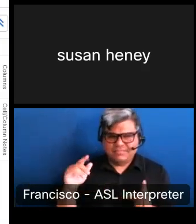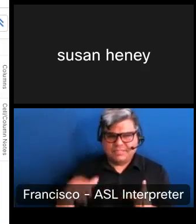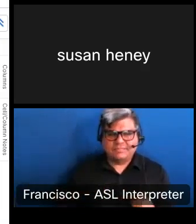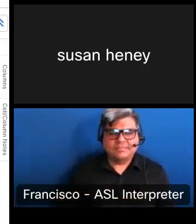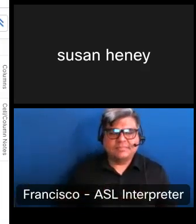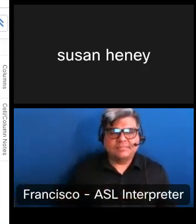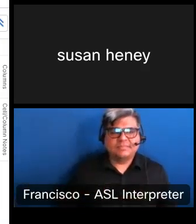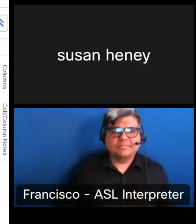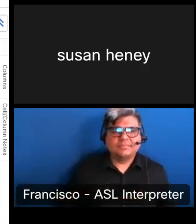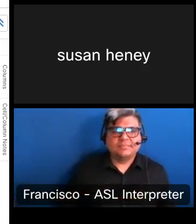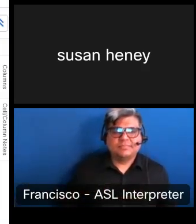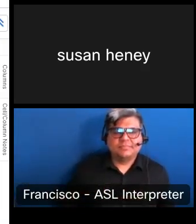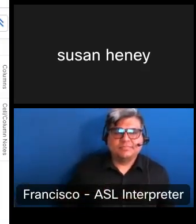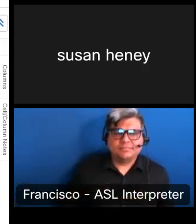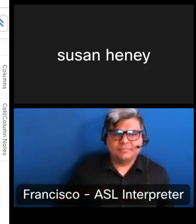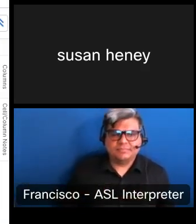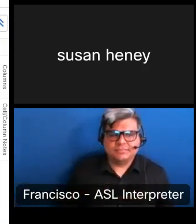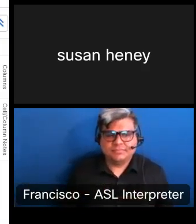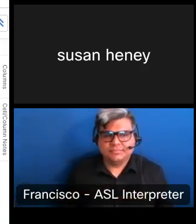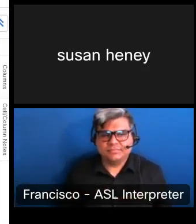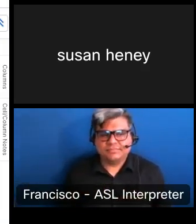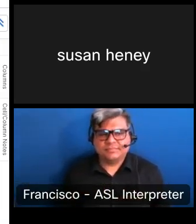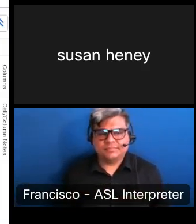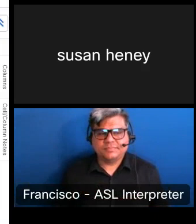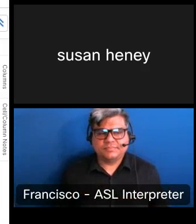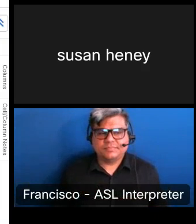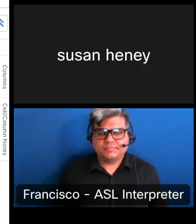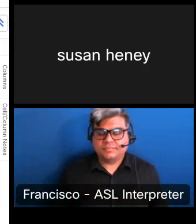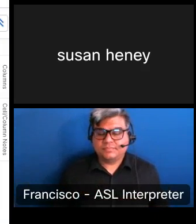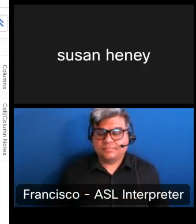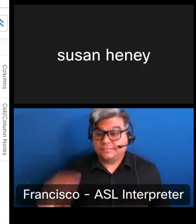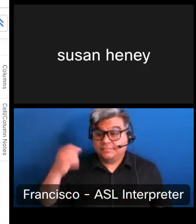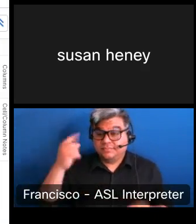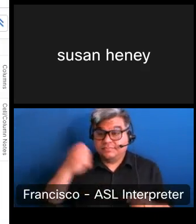Let's look at this. The in the state of Mississippi, the population of Whites